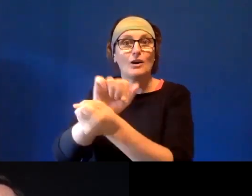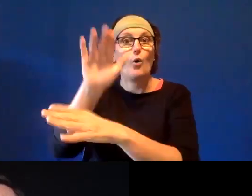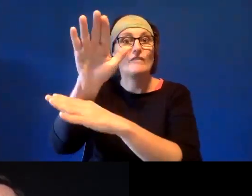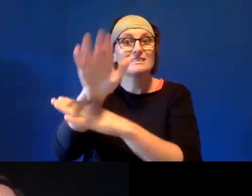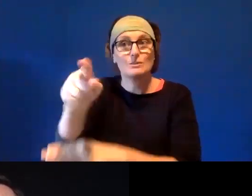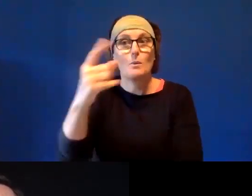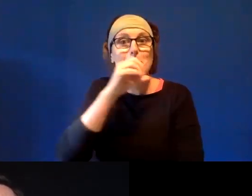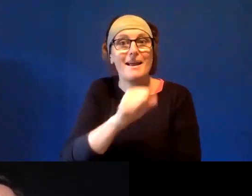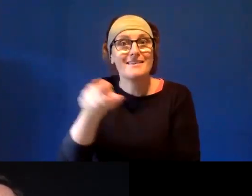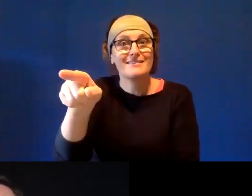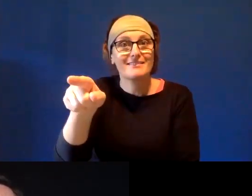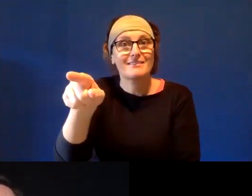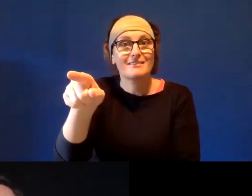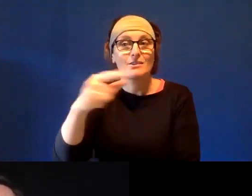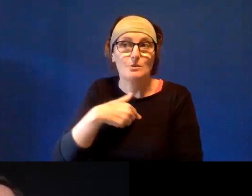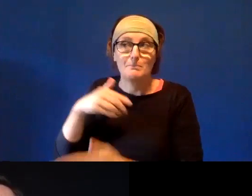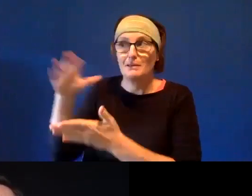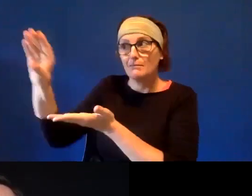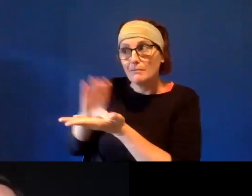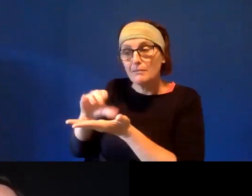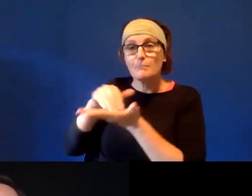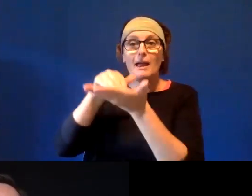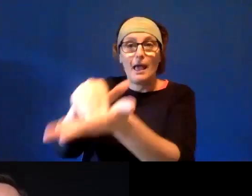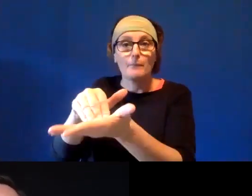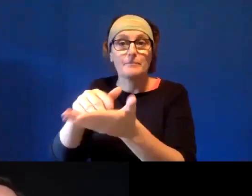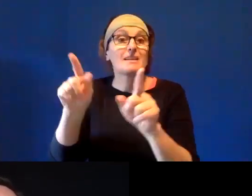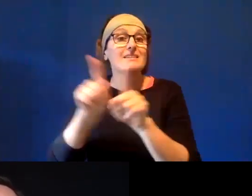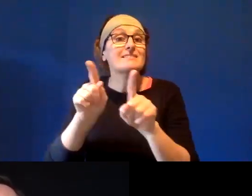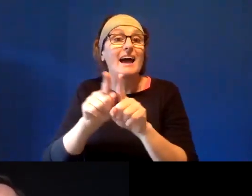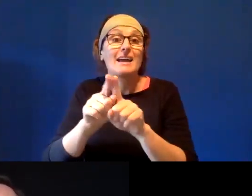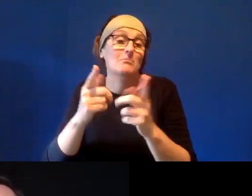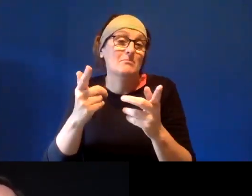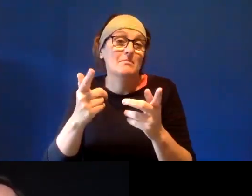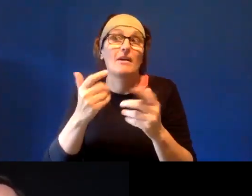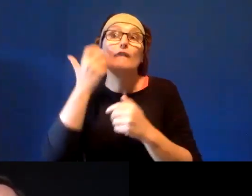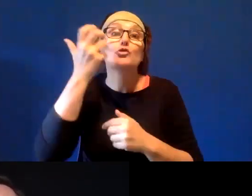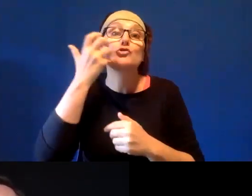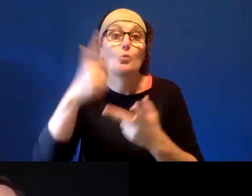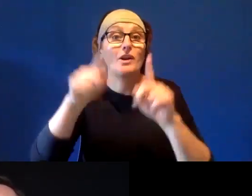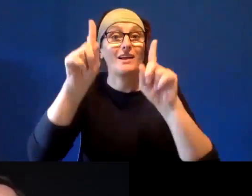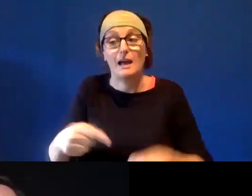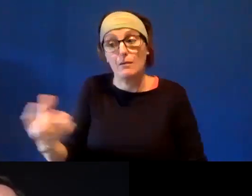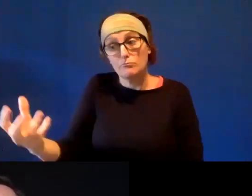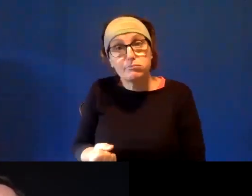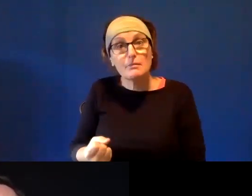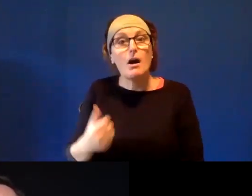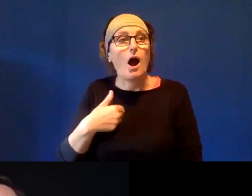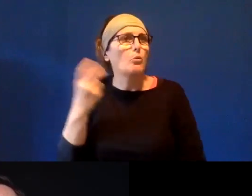think when I'm a salary, I will offer the same thing. Ring an artist who I can see struggling and say can I give you eight weeks of a small contribution to your rent?